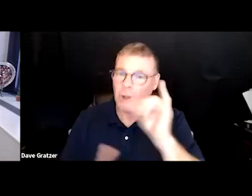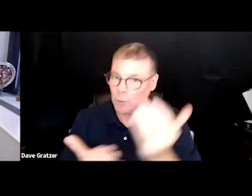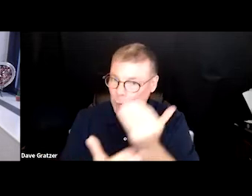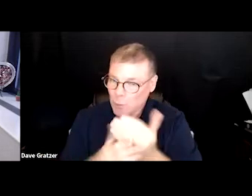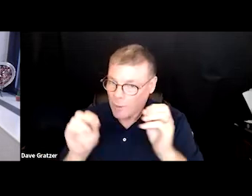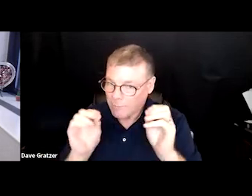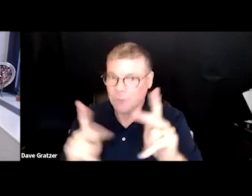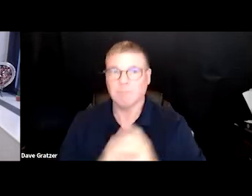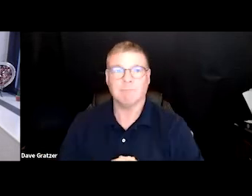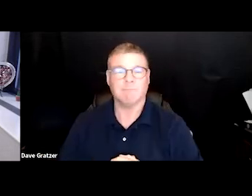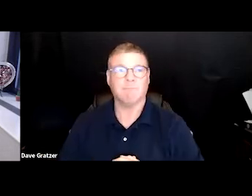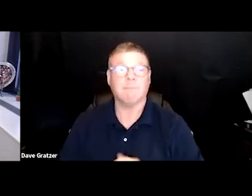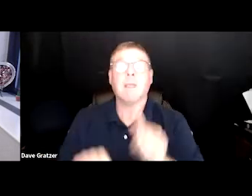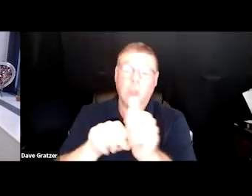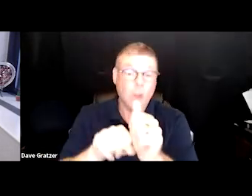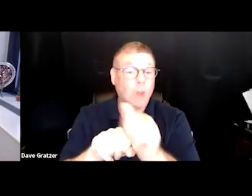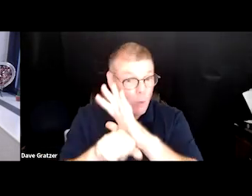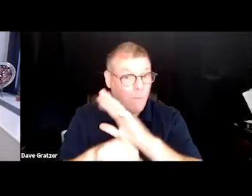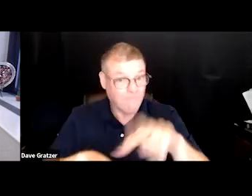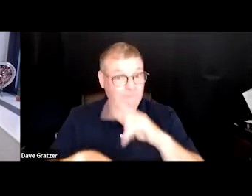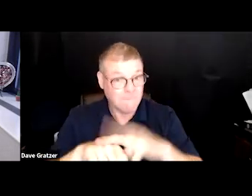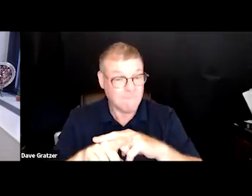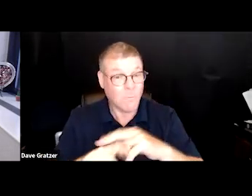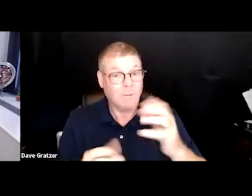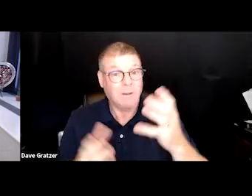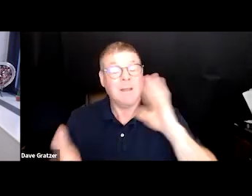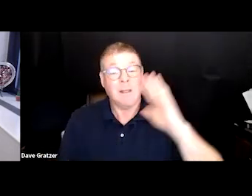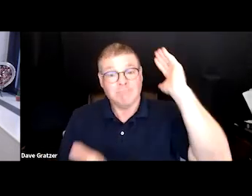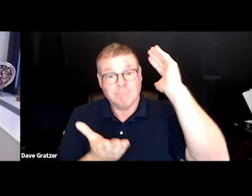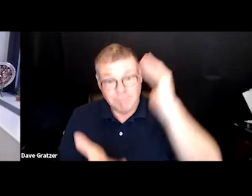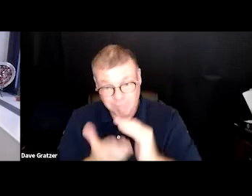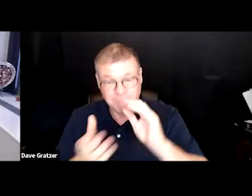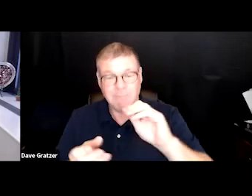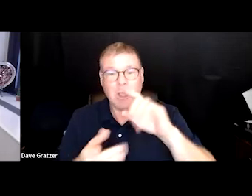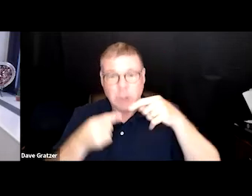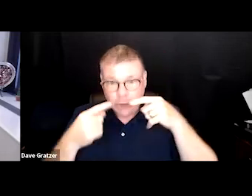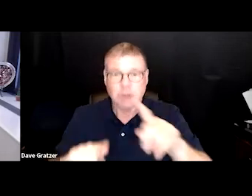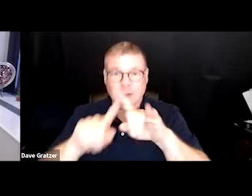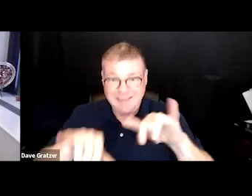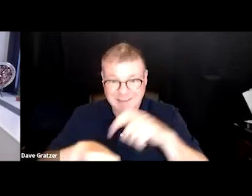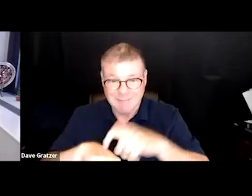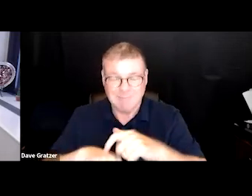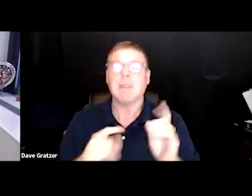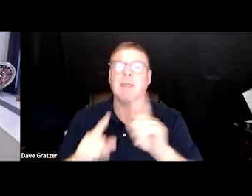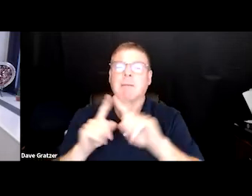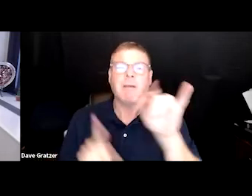So while we heard that COVID of course slowed expansion of medication treatment as this is all occurring during the same time, it also led to some innovation